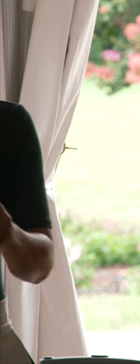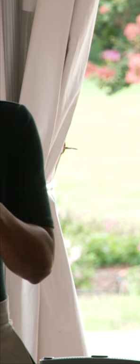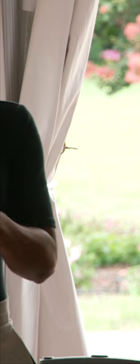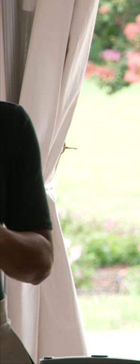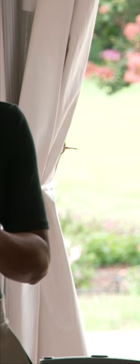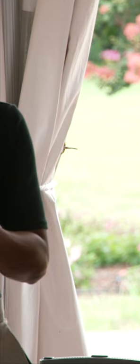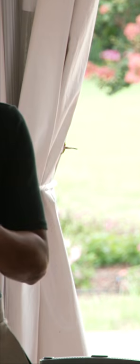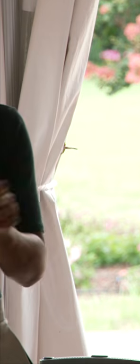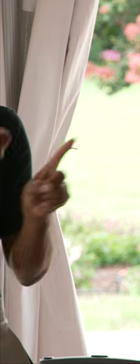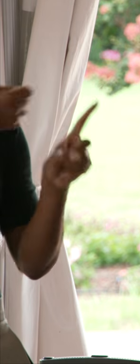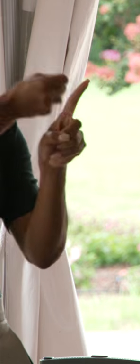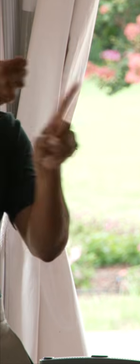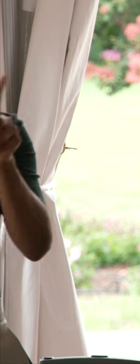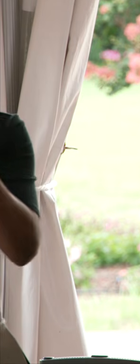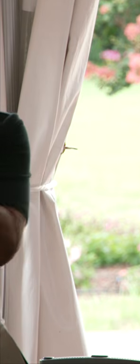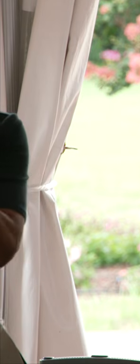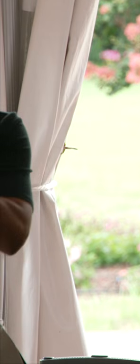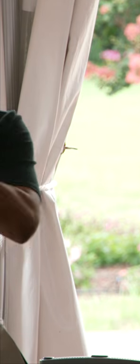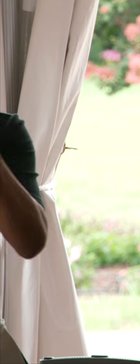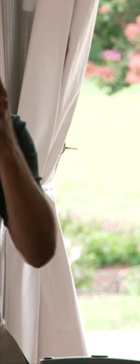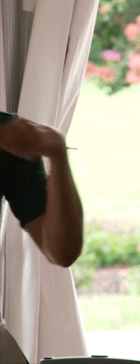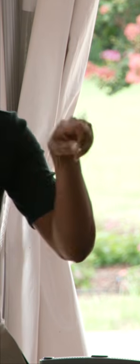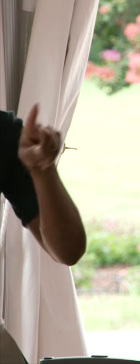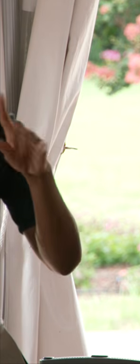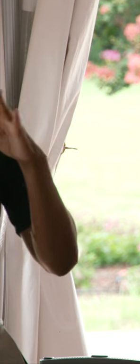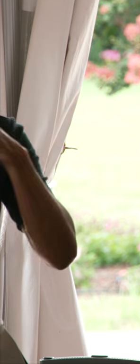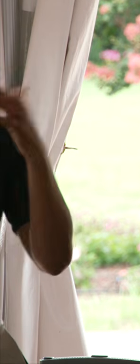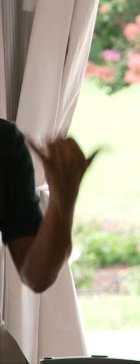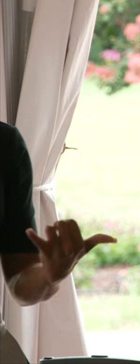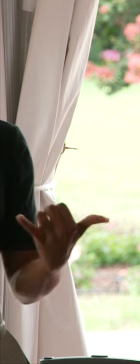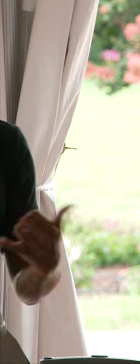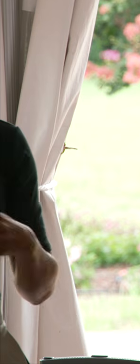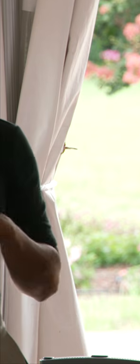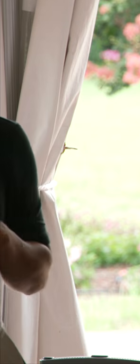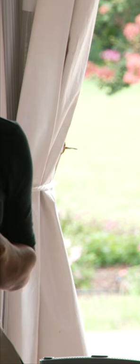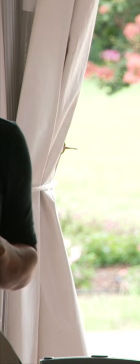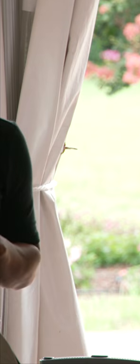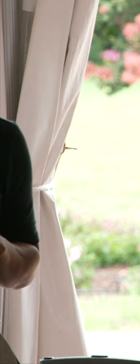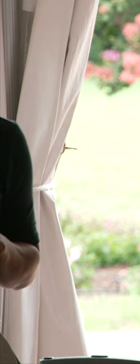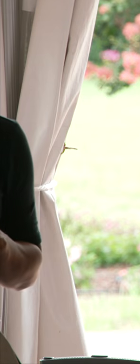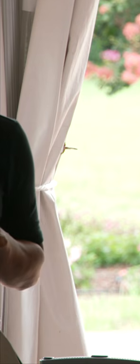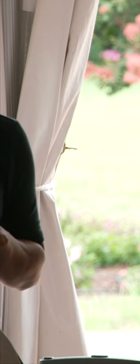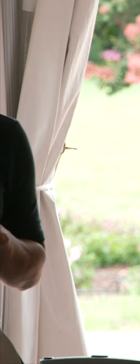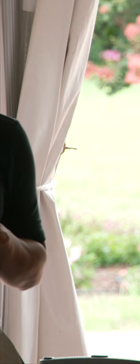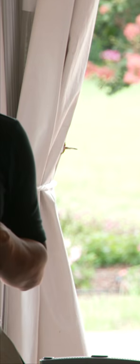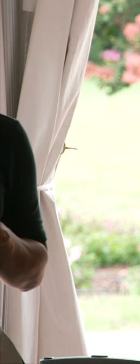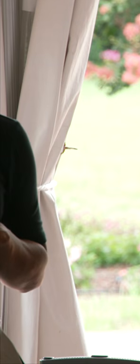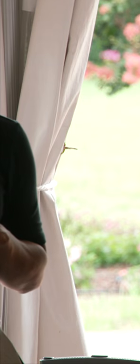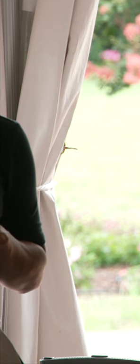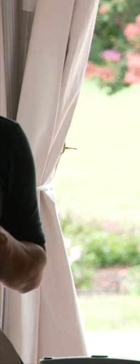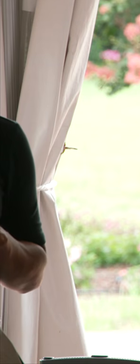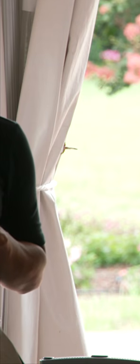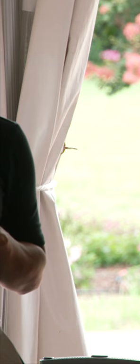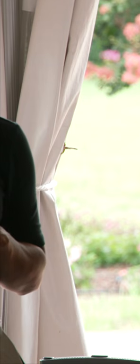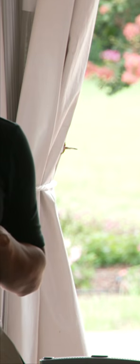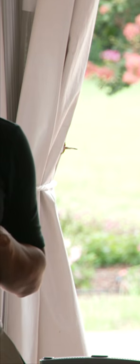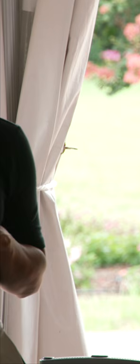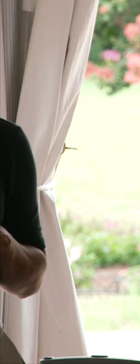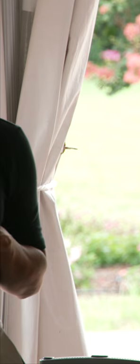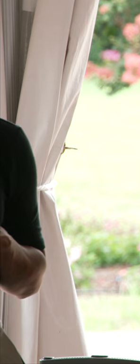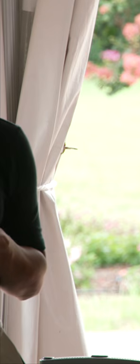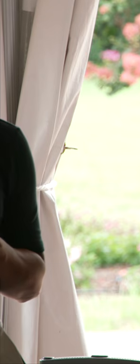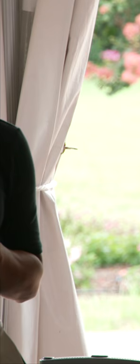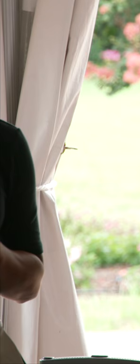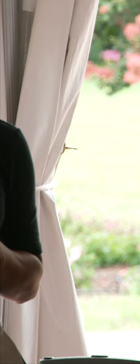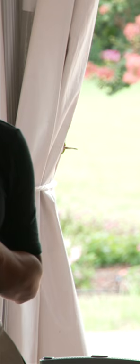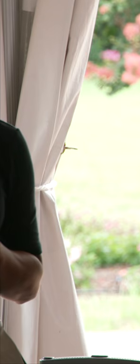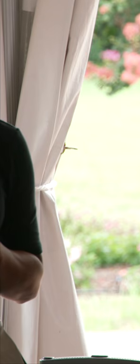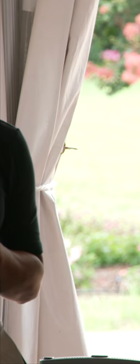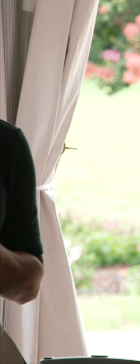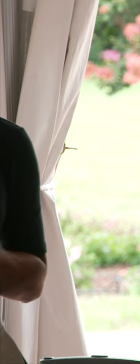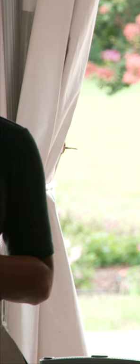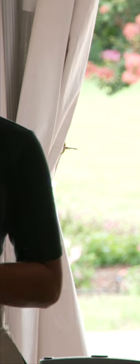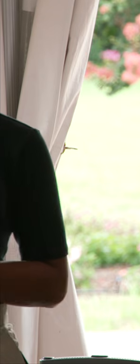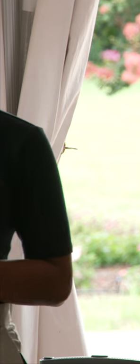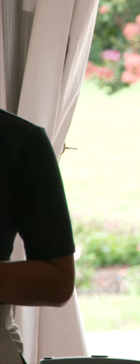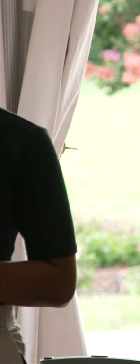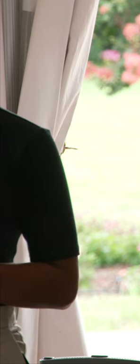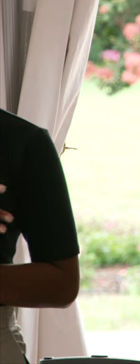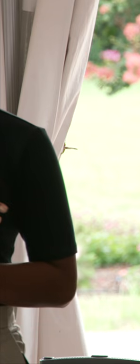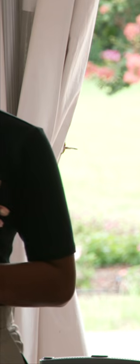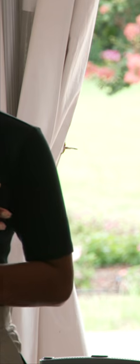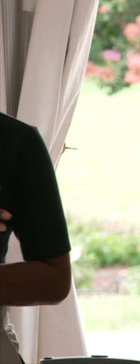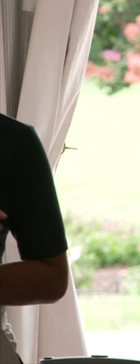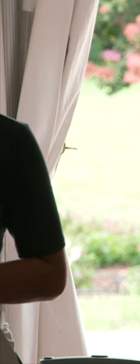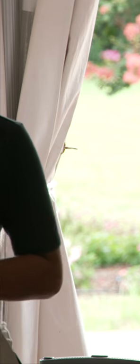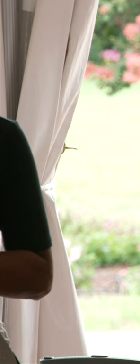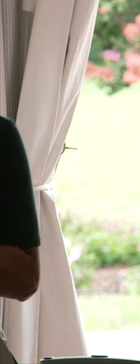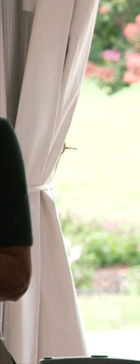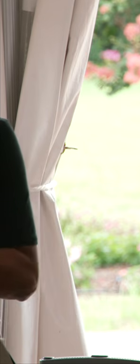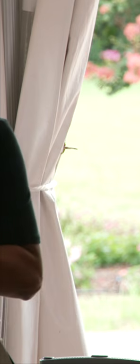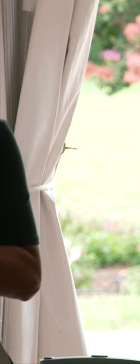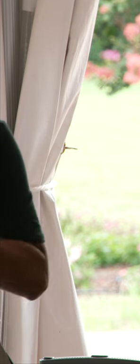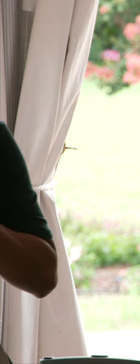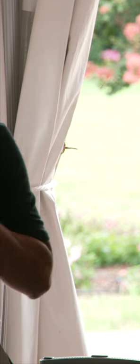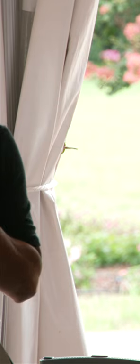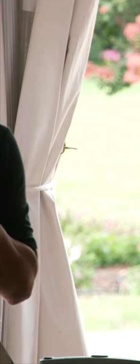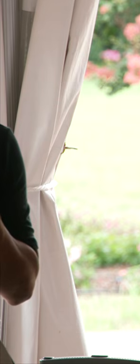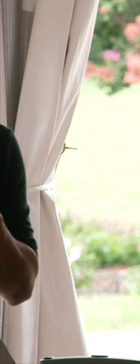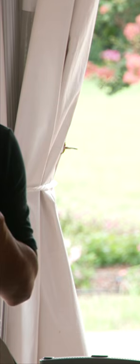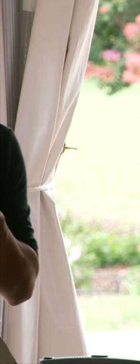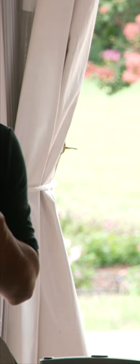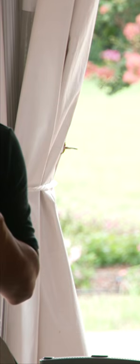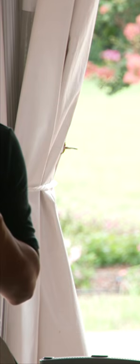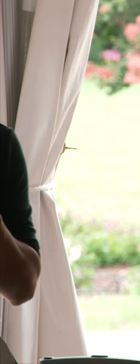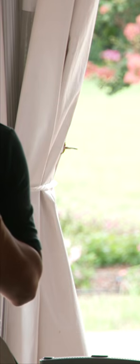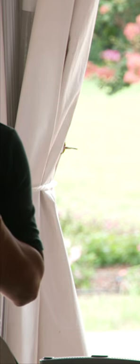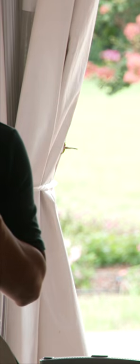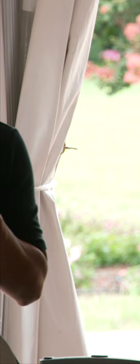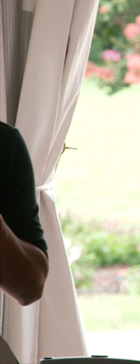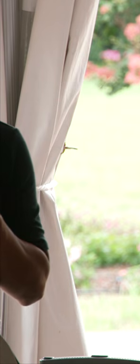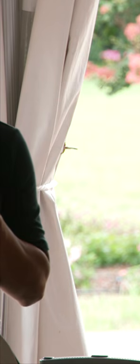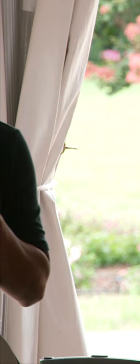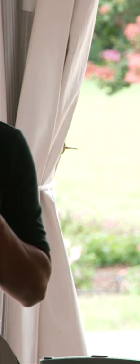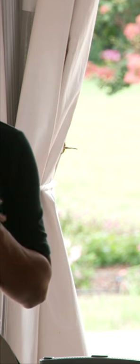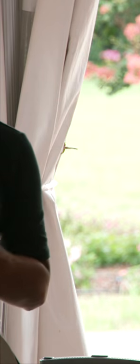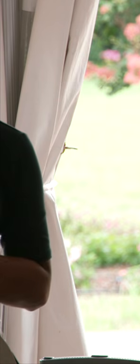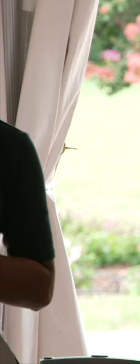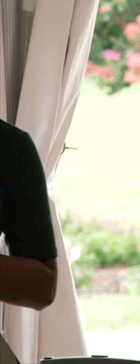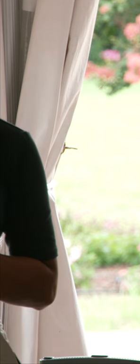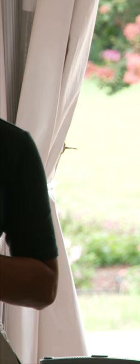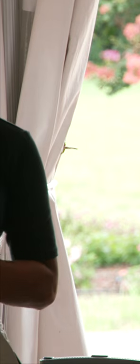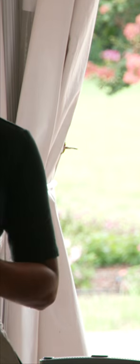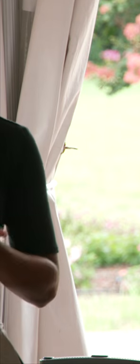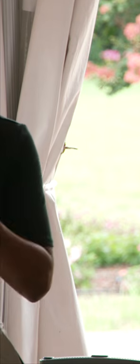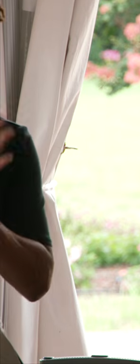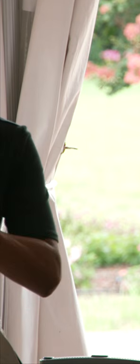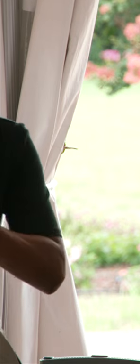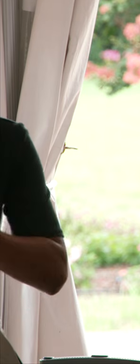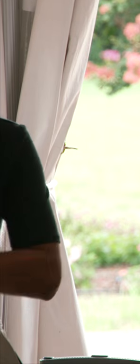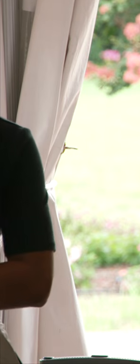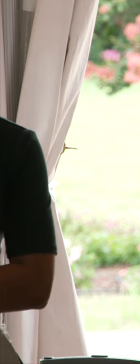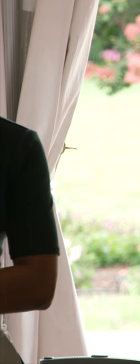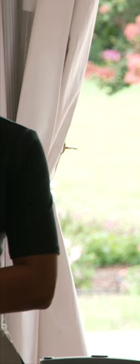one of us here today. Autonomy for those men was deliberately, deliberately ignored. Beneficent: